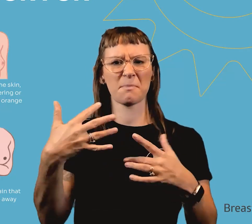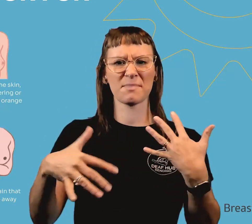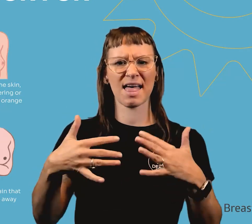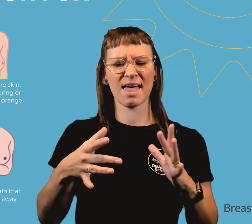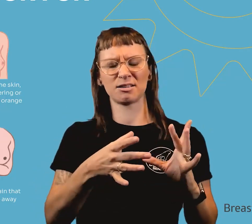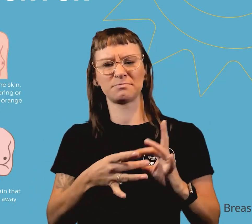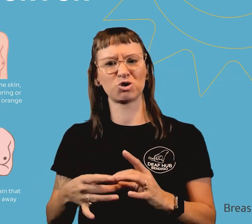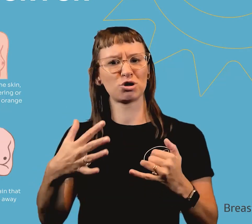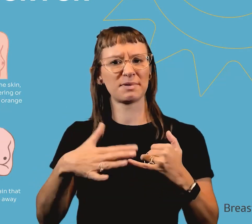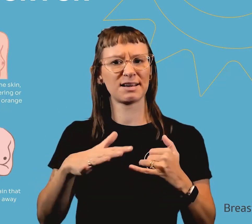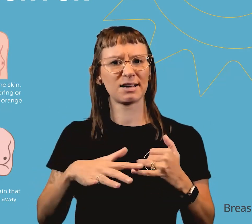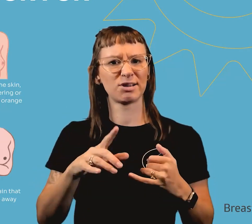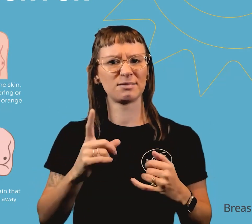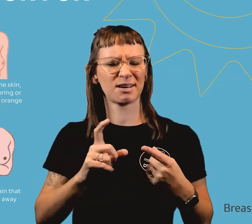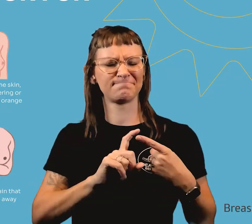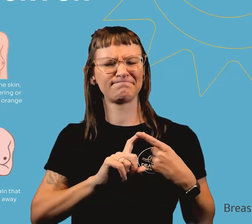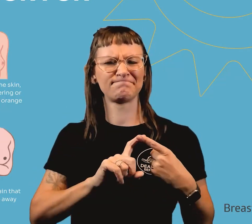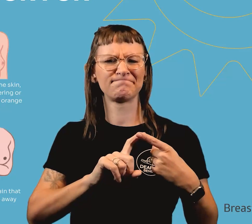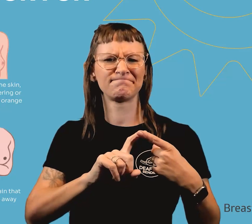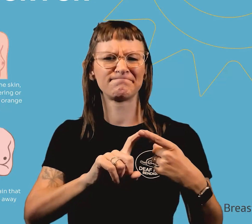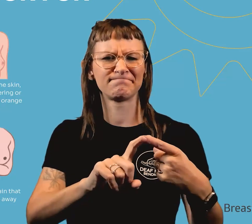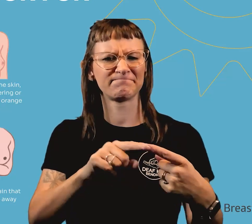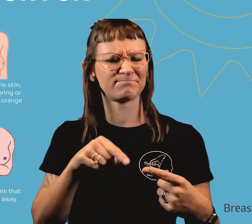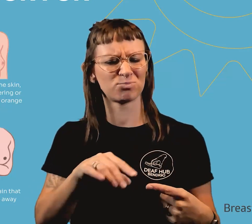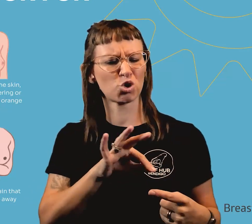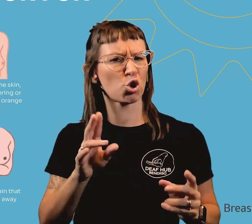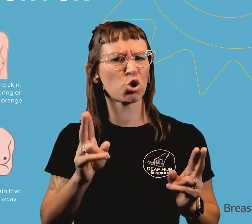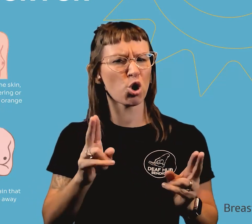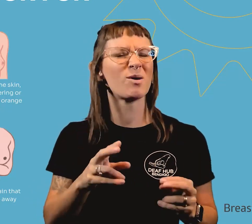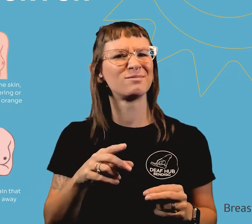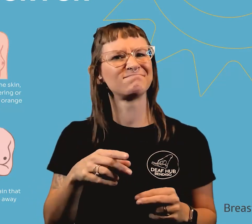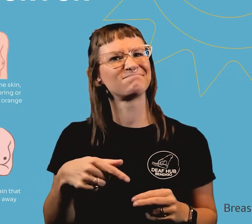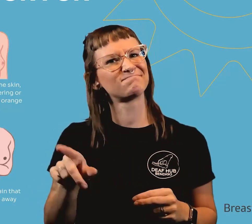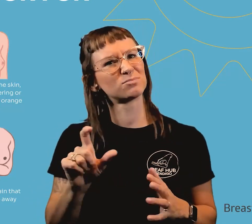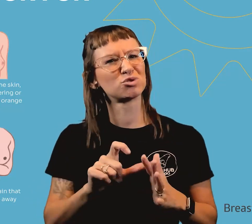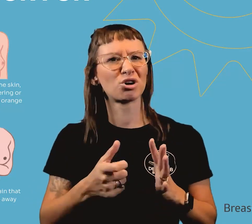shape of the breast. 6- Unusual pain, which is not related to the normal monthly cycle,